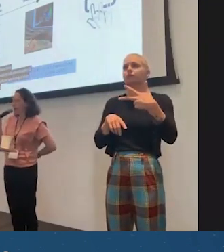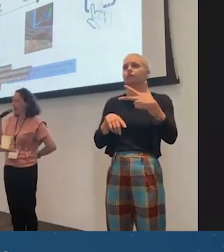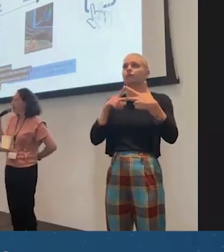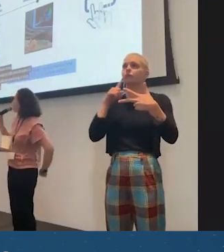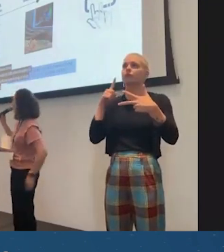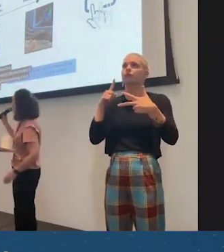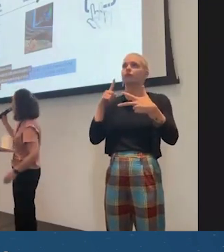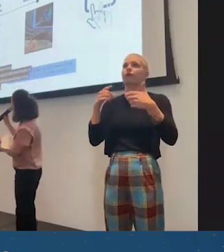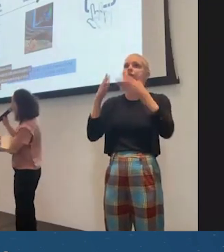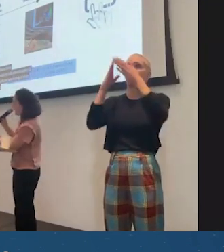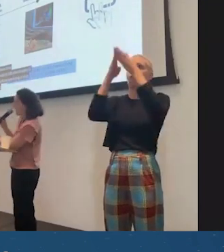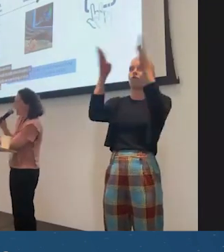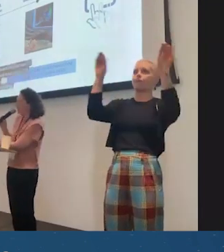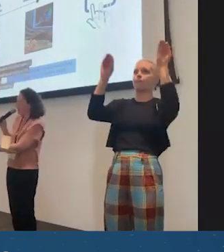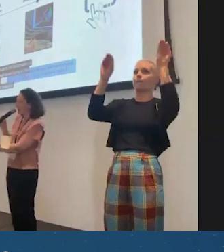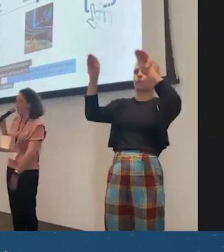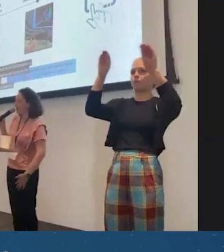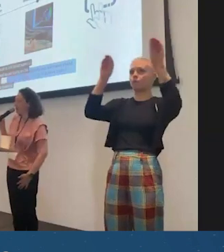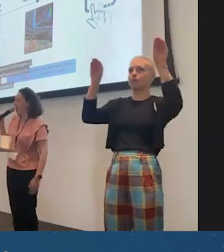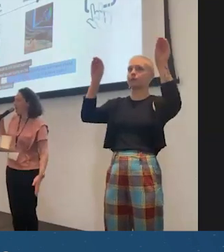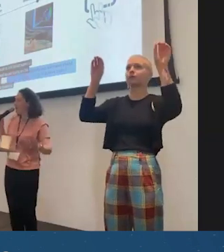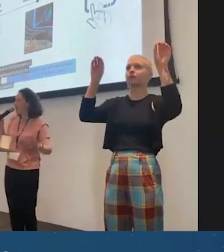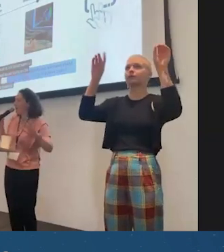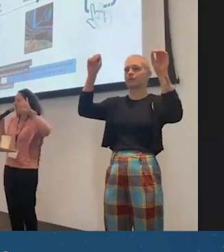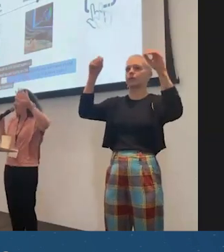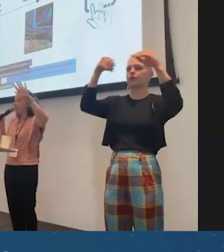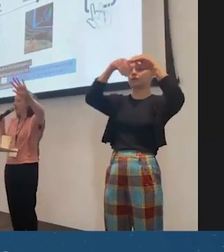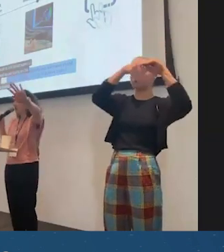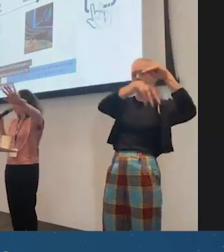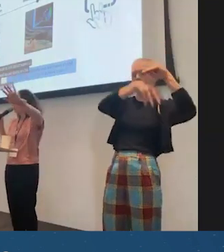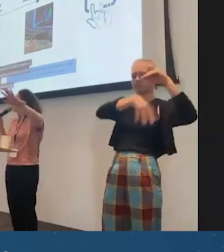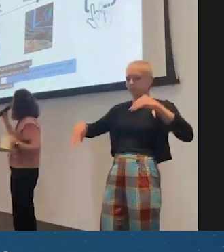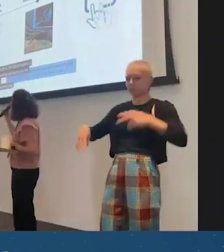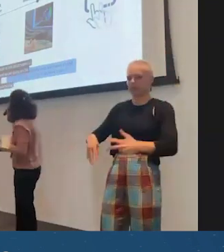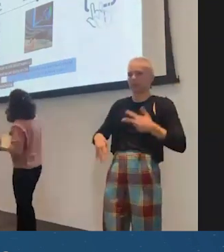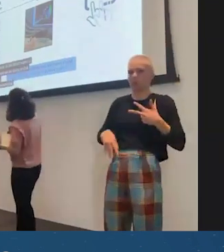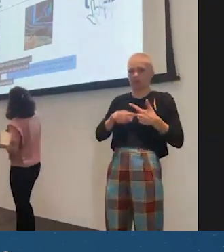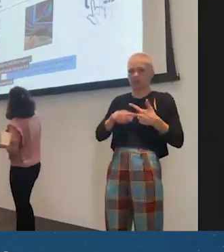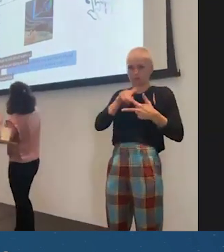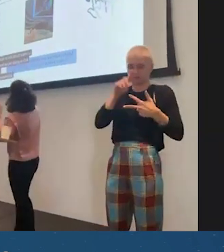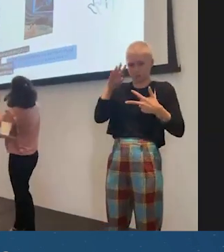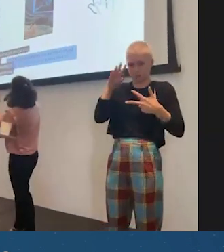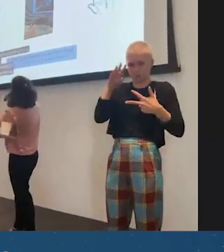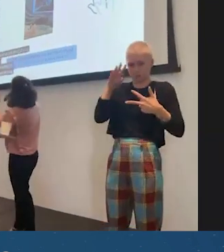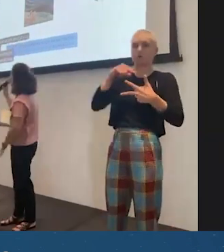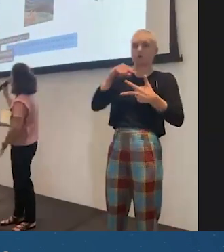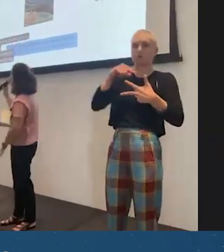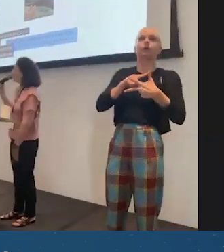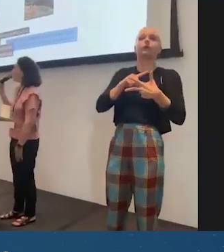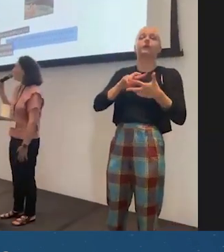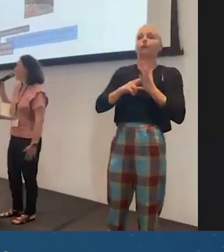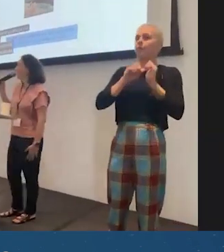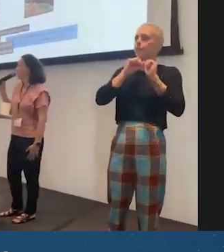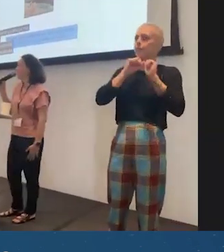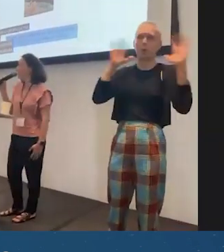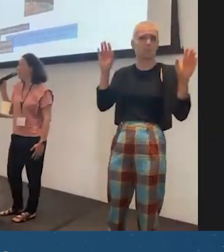on the far left, we have one range, which is no movement, paralysis, or amputation.